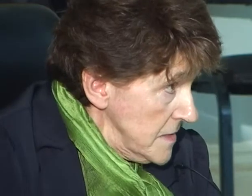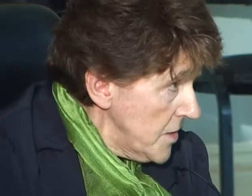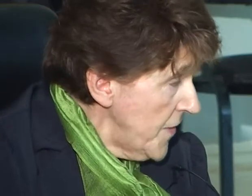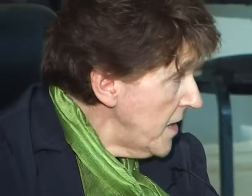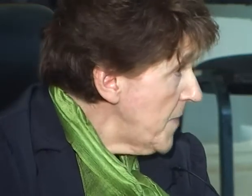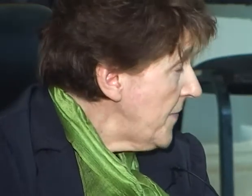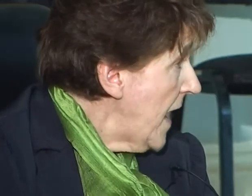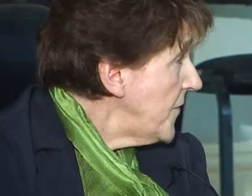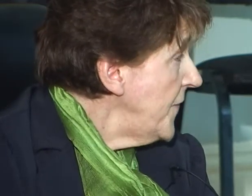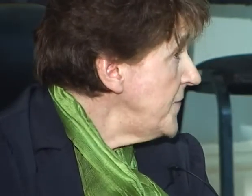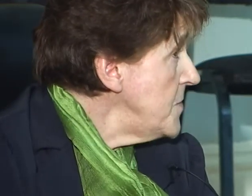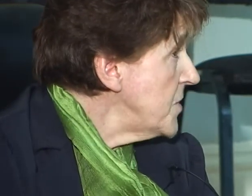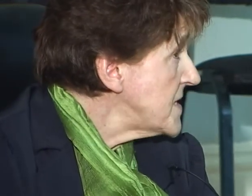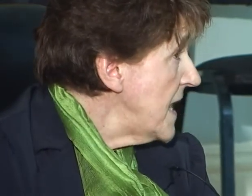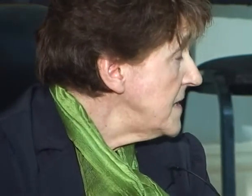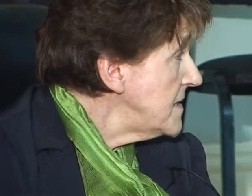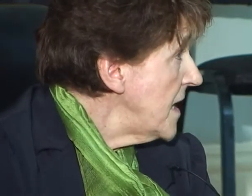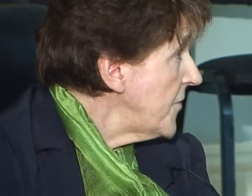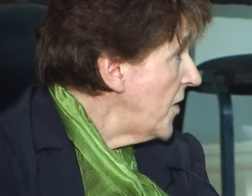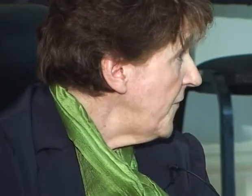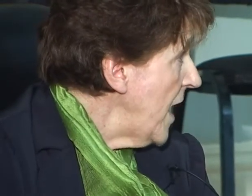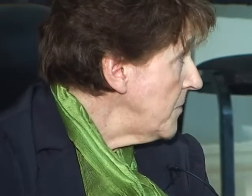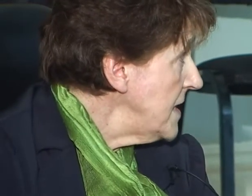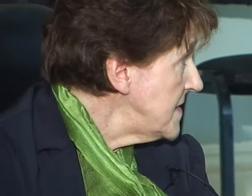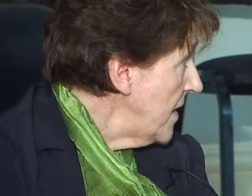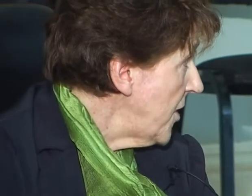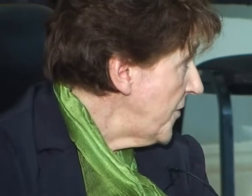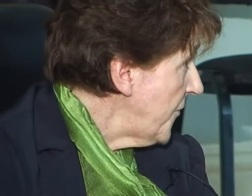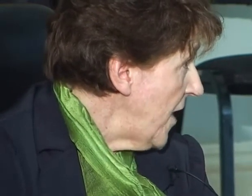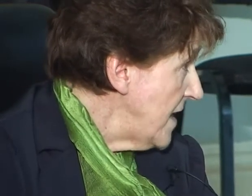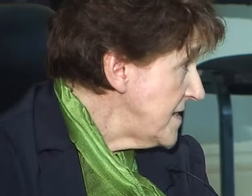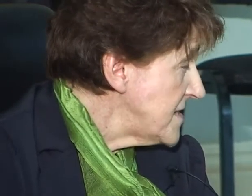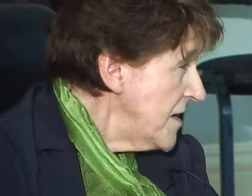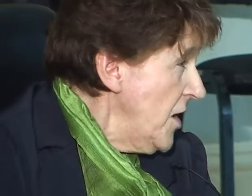So think about that - 15%. They've got families, they've got friends.